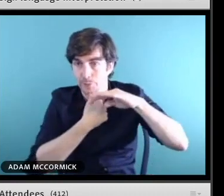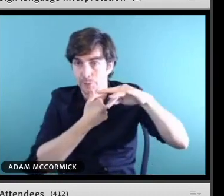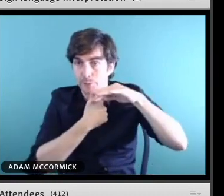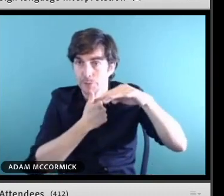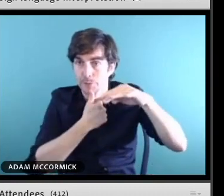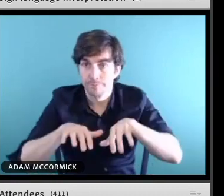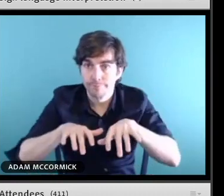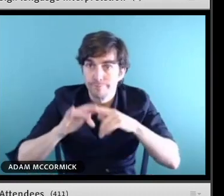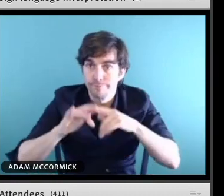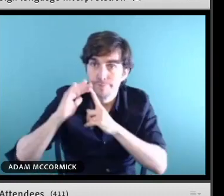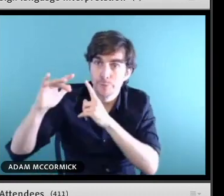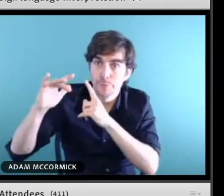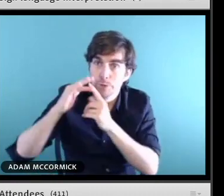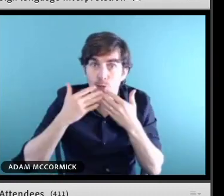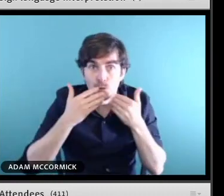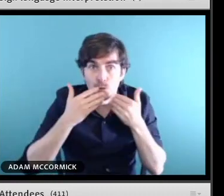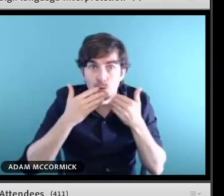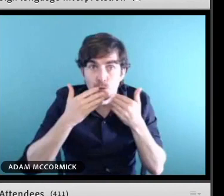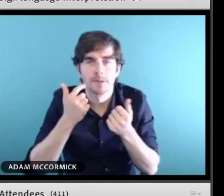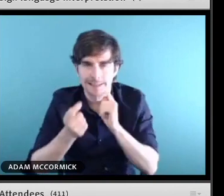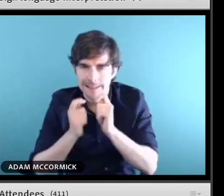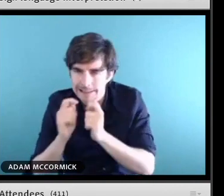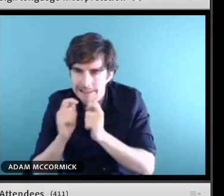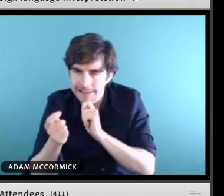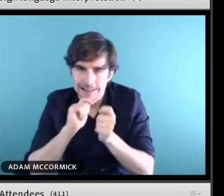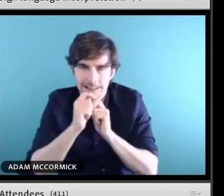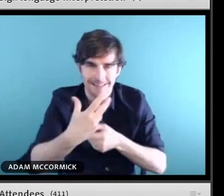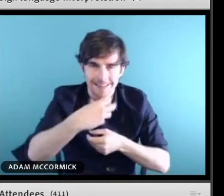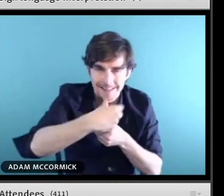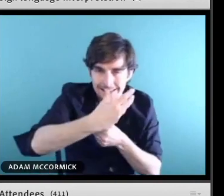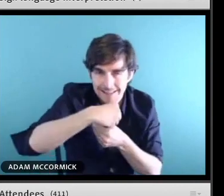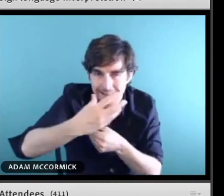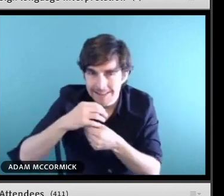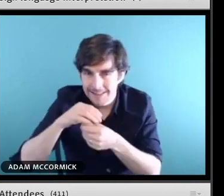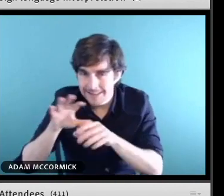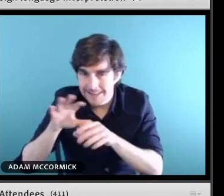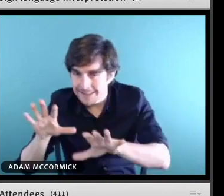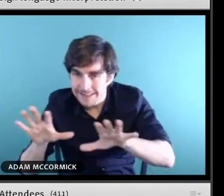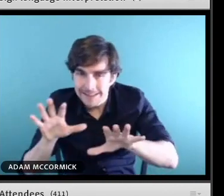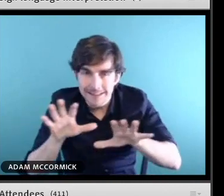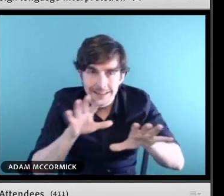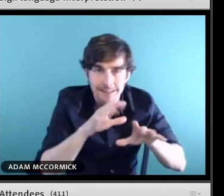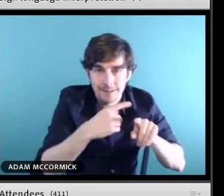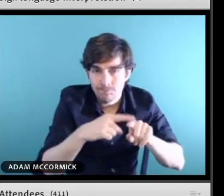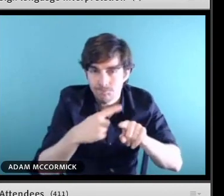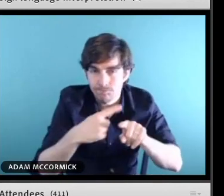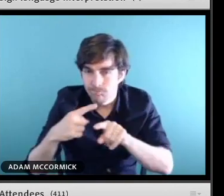such as Google Classroom include mainstream teachers in training on digital support for